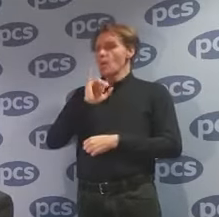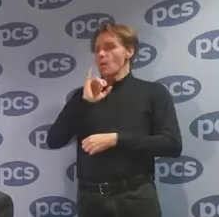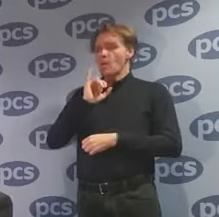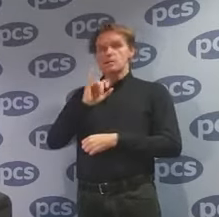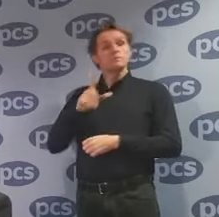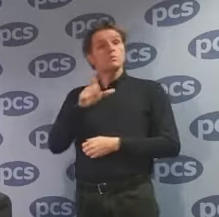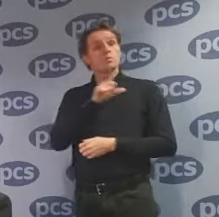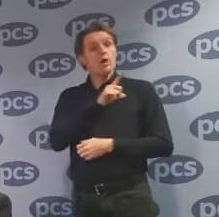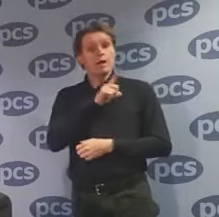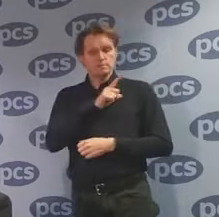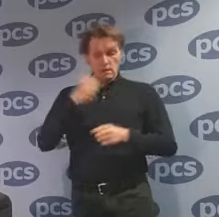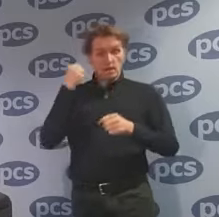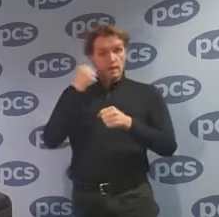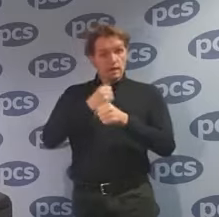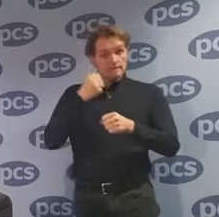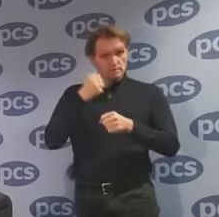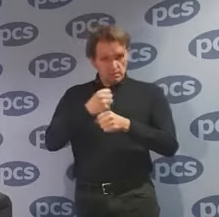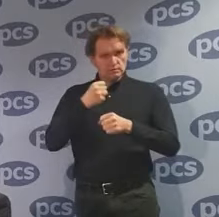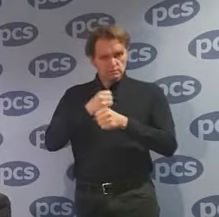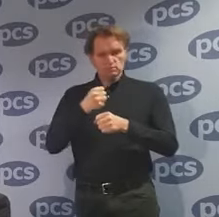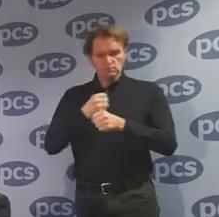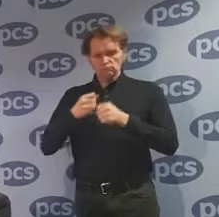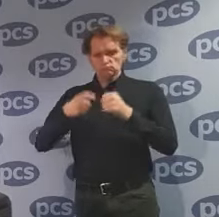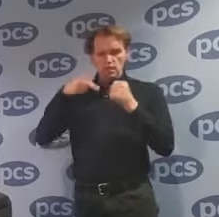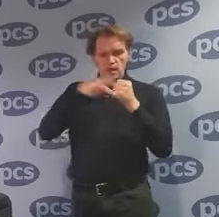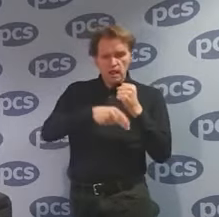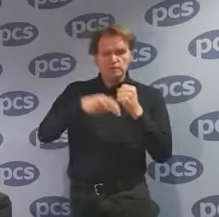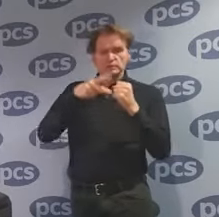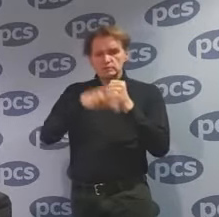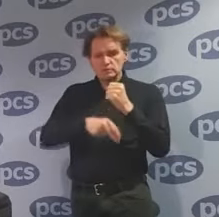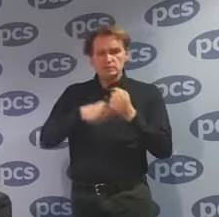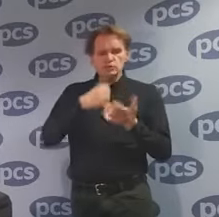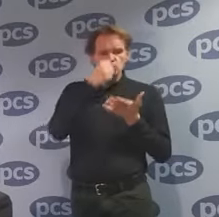the government is making to departmental budgets, those parts that are used for